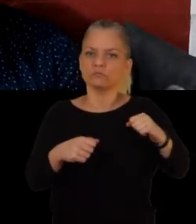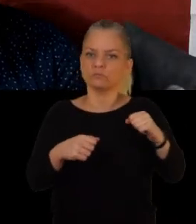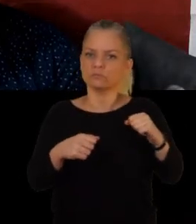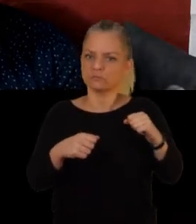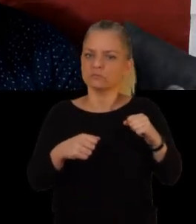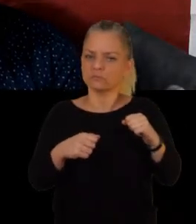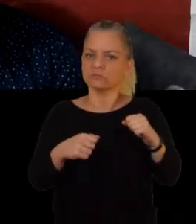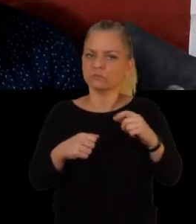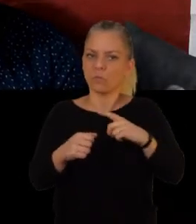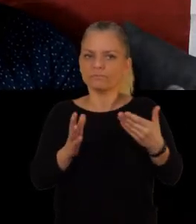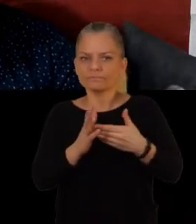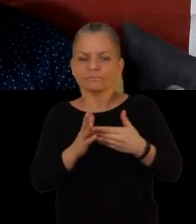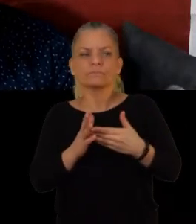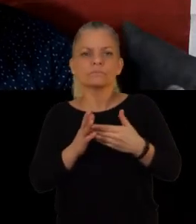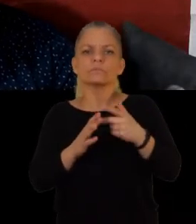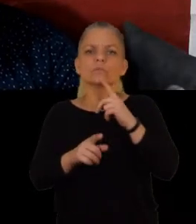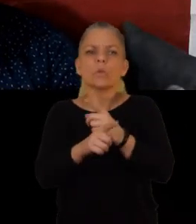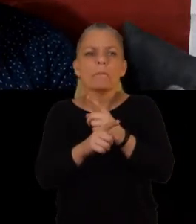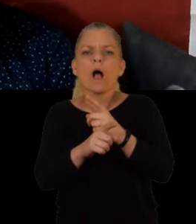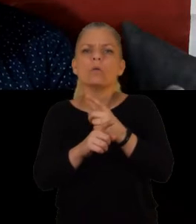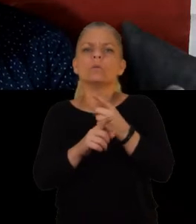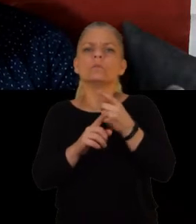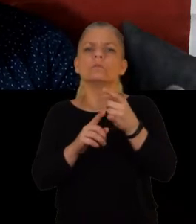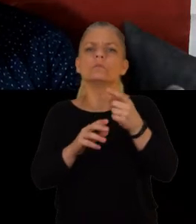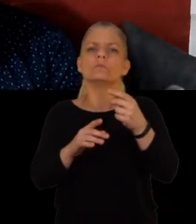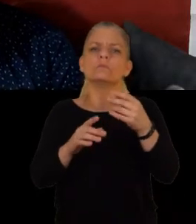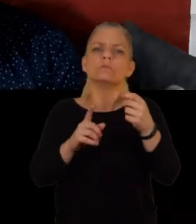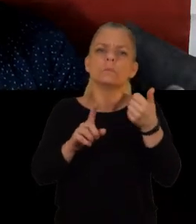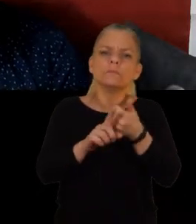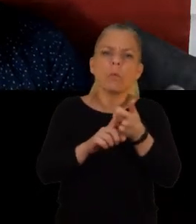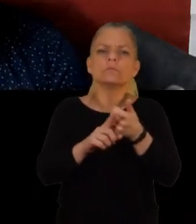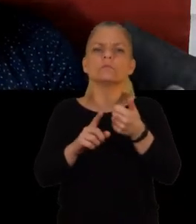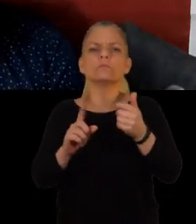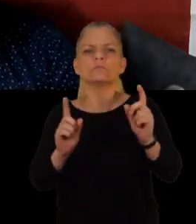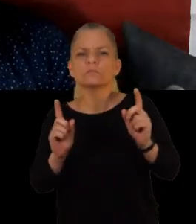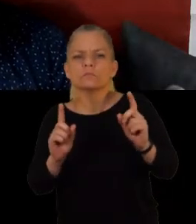because especially scotland as well we talk a lot about peer support and peer support roles